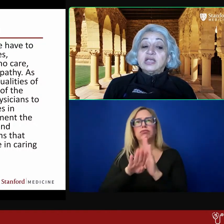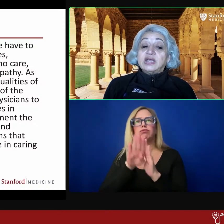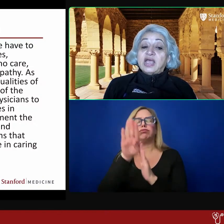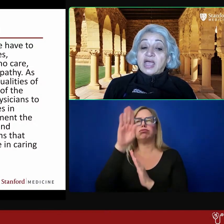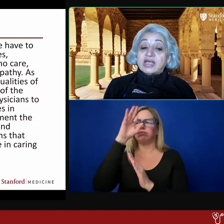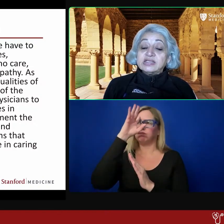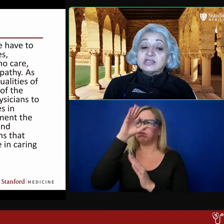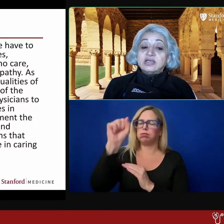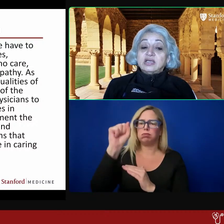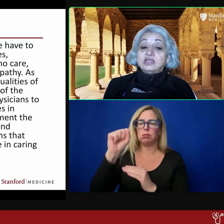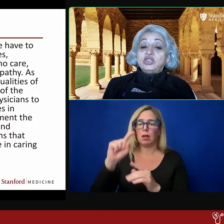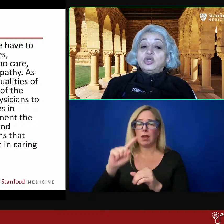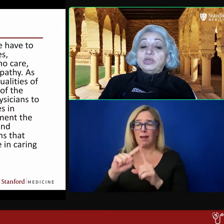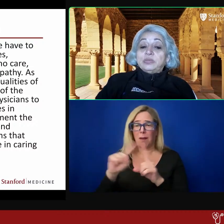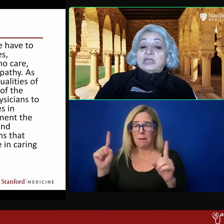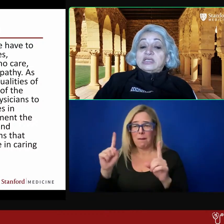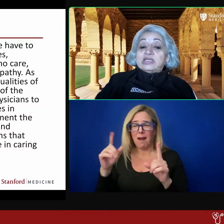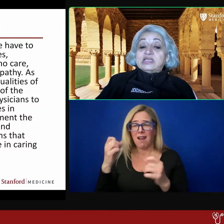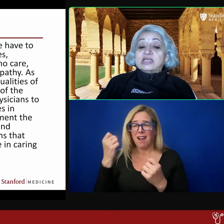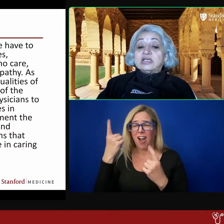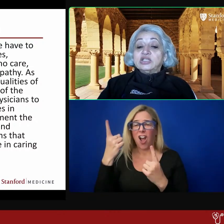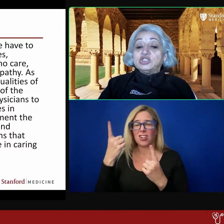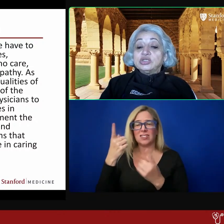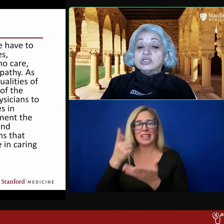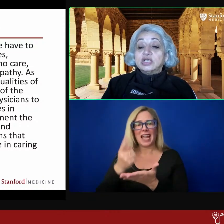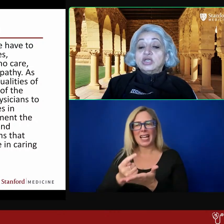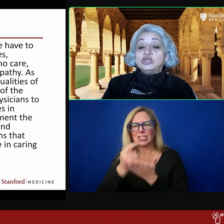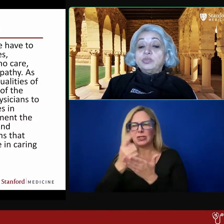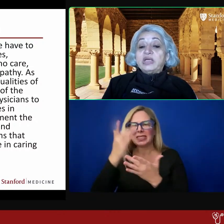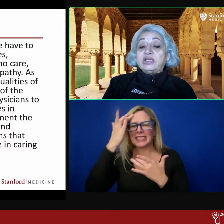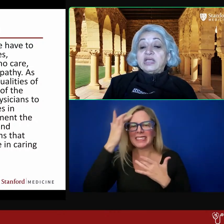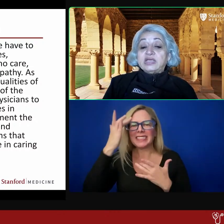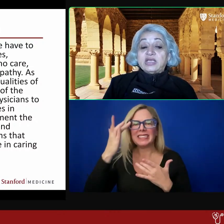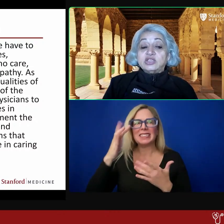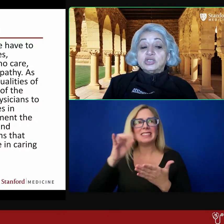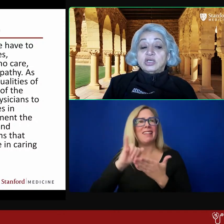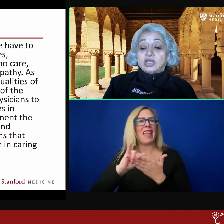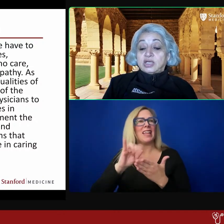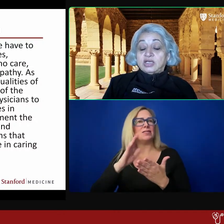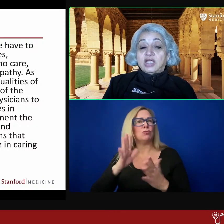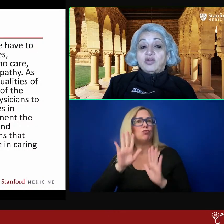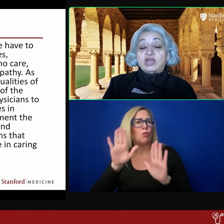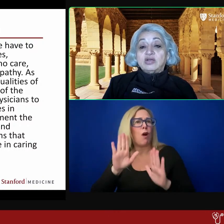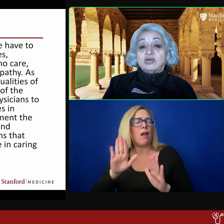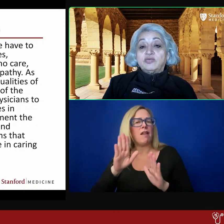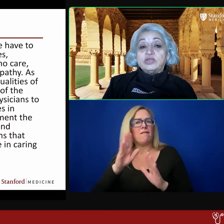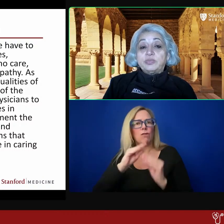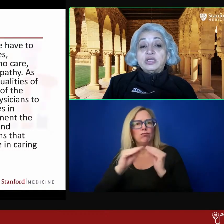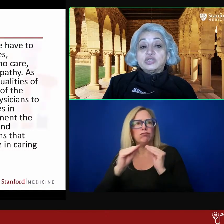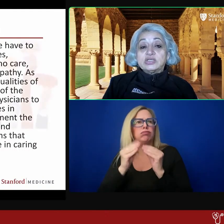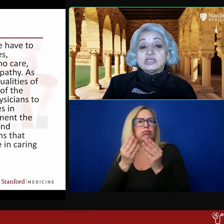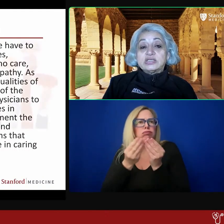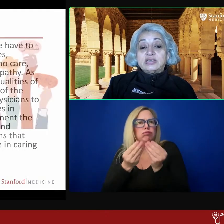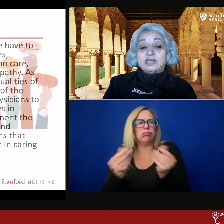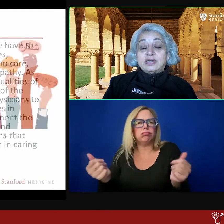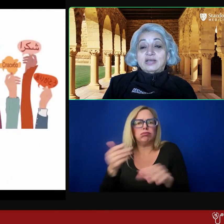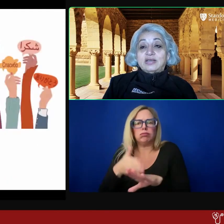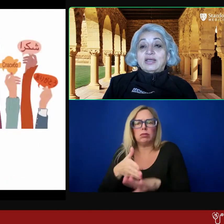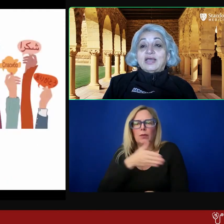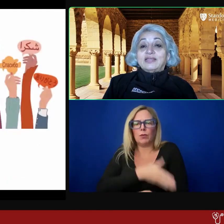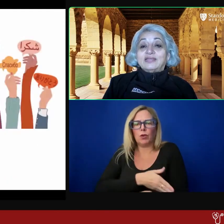can enhance the human abilities in clinicians to better engage in caring for the patient?